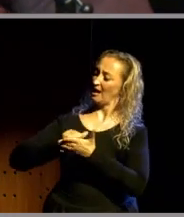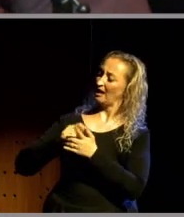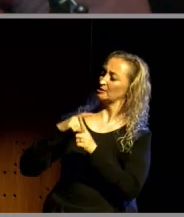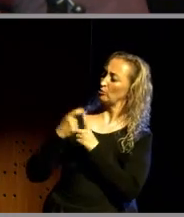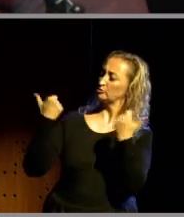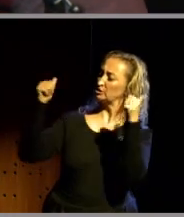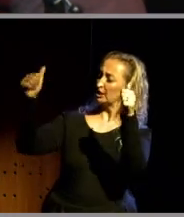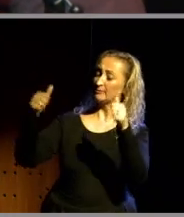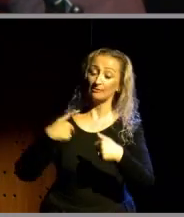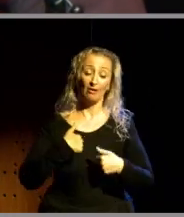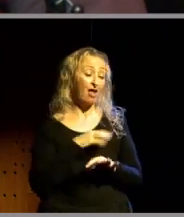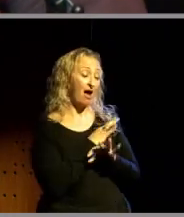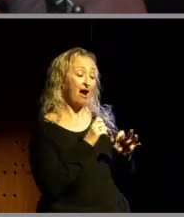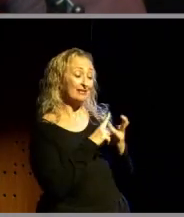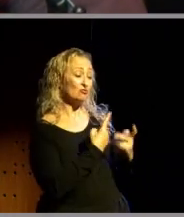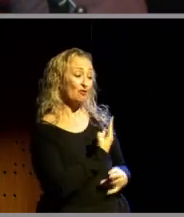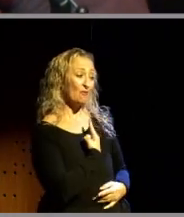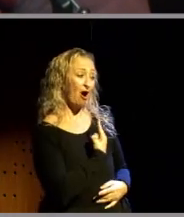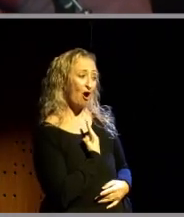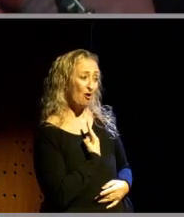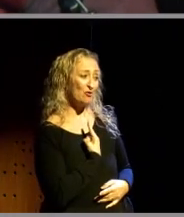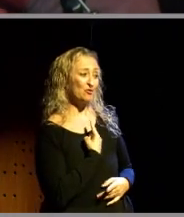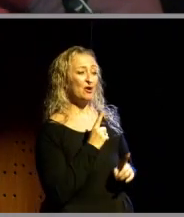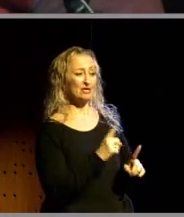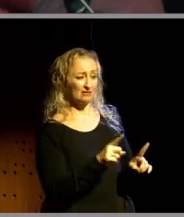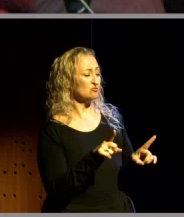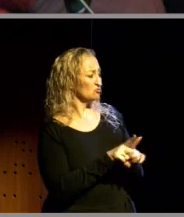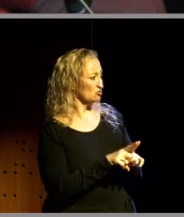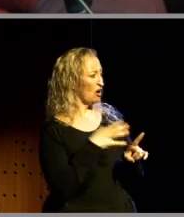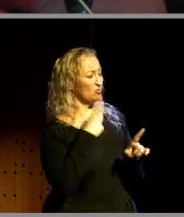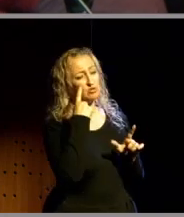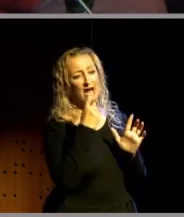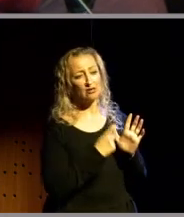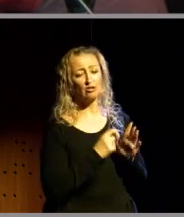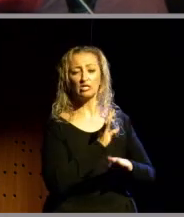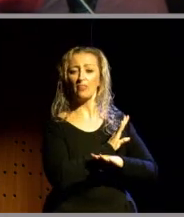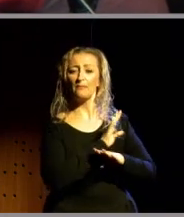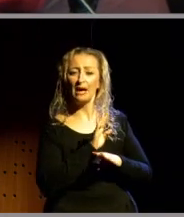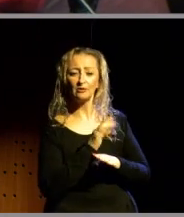and nor have I done any of those things you mentioned. And I again, would like to acknowledge the panel and Francesca and everyone at